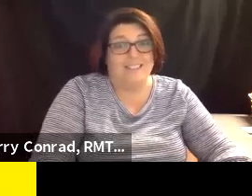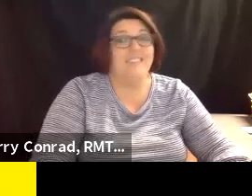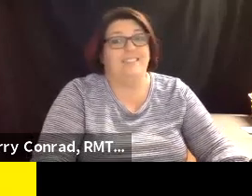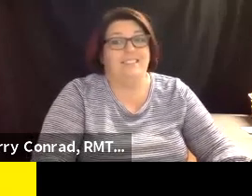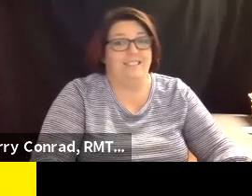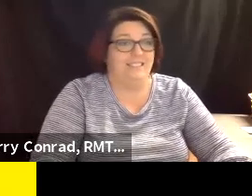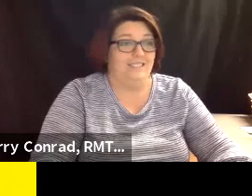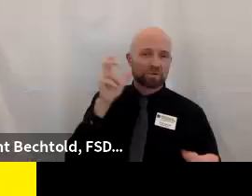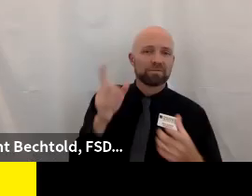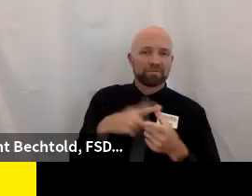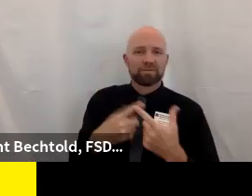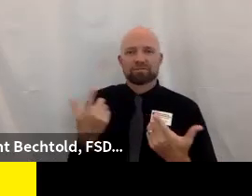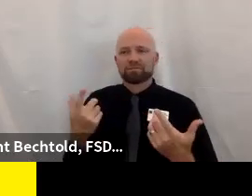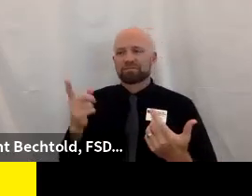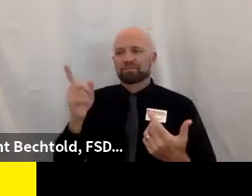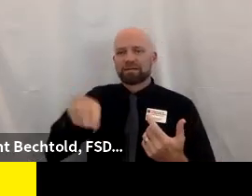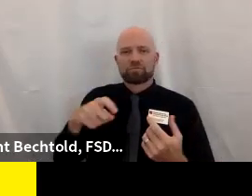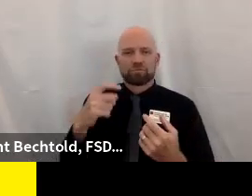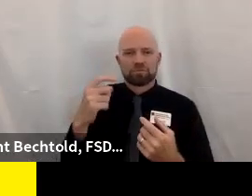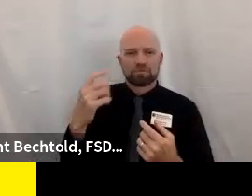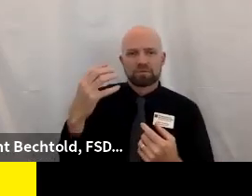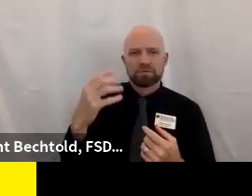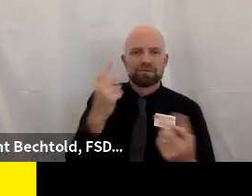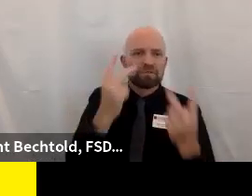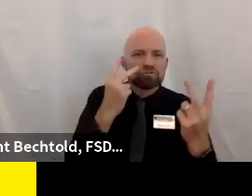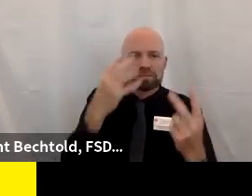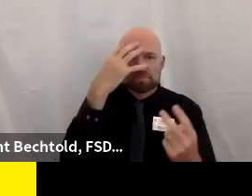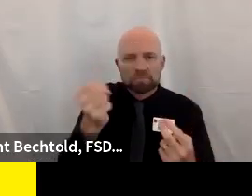If you don't hear the phonemes associated with the sounds of words,